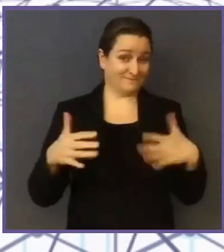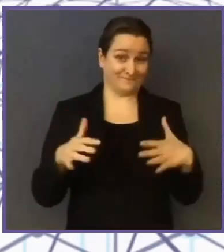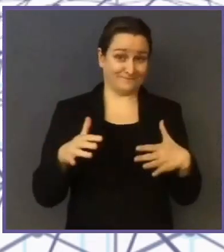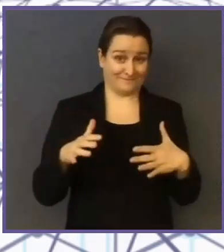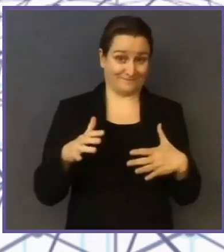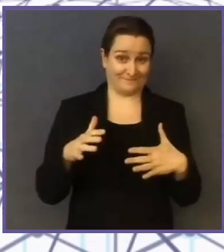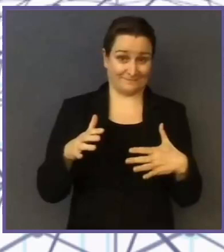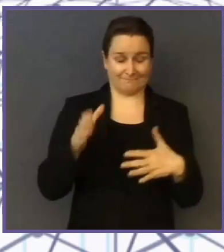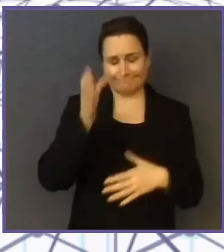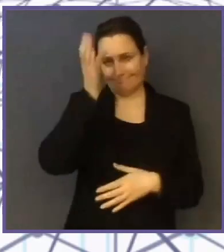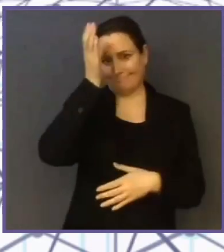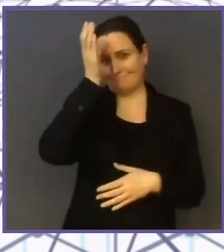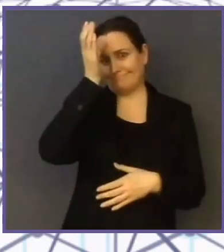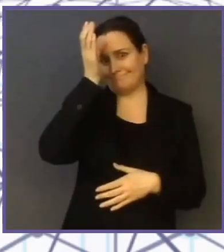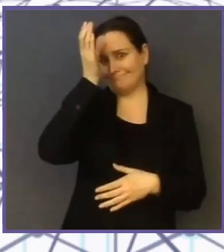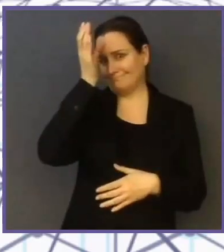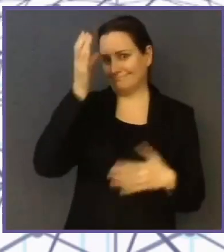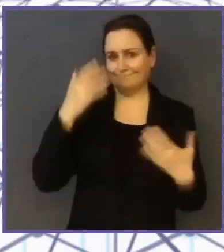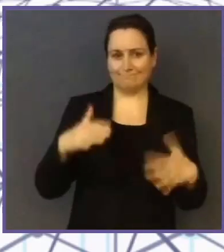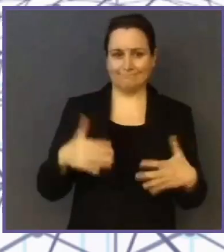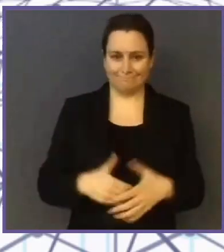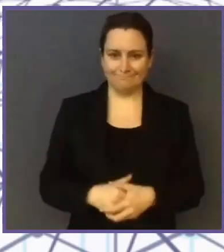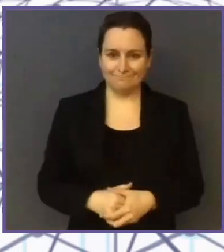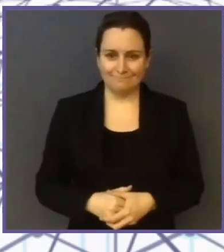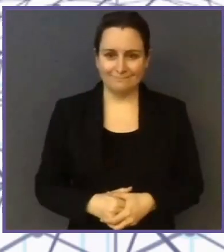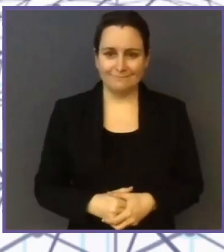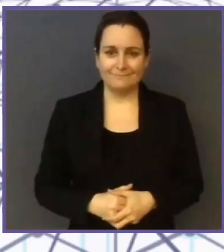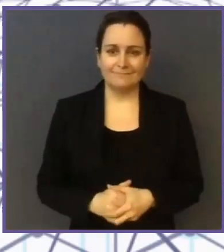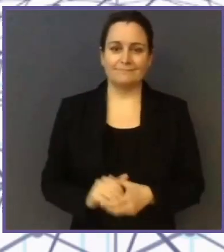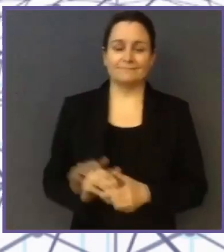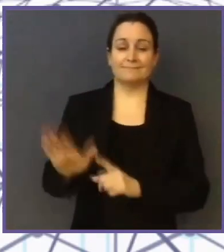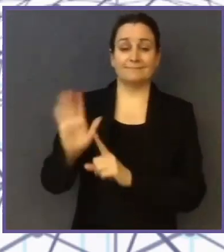sector in Nepal.